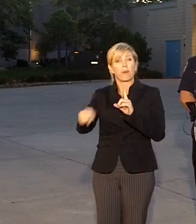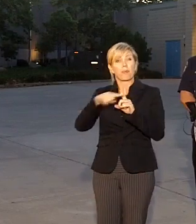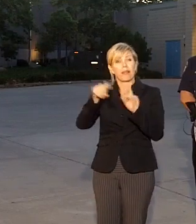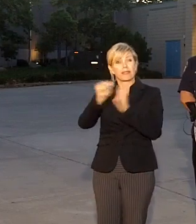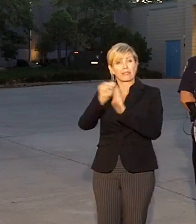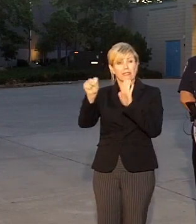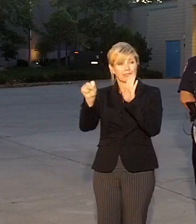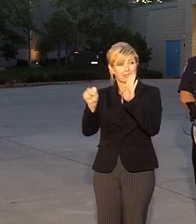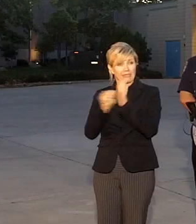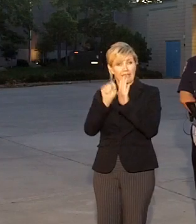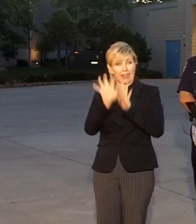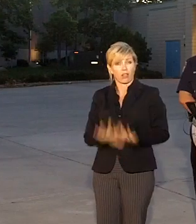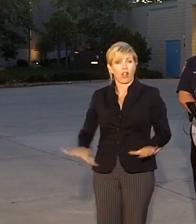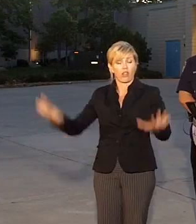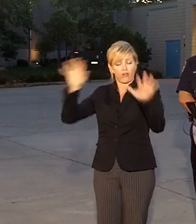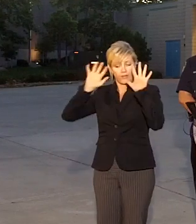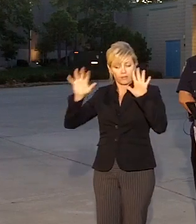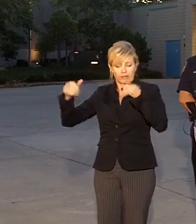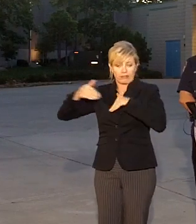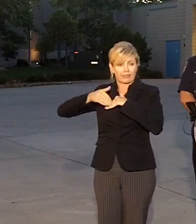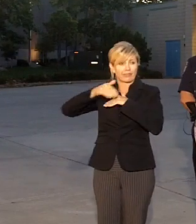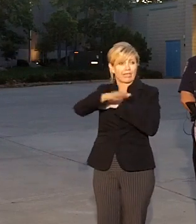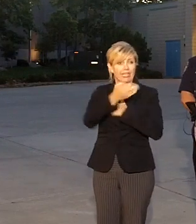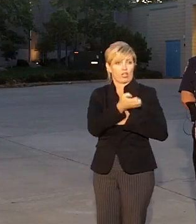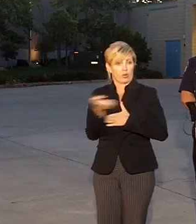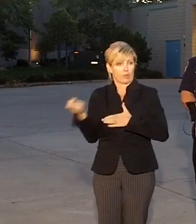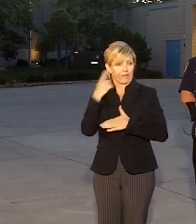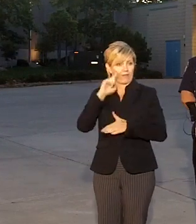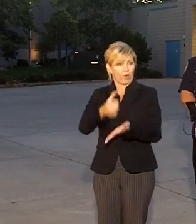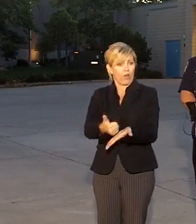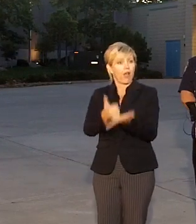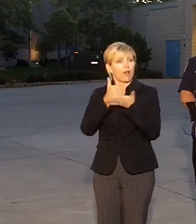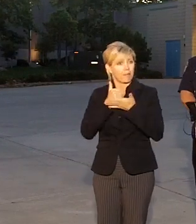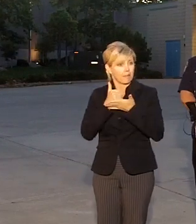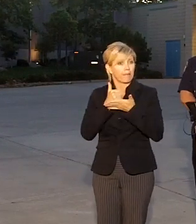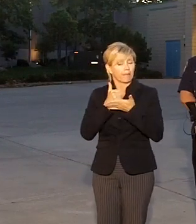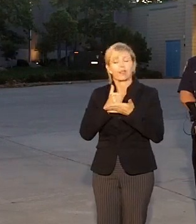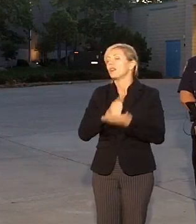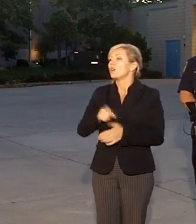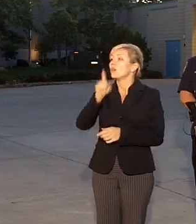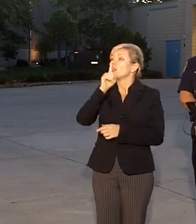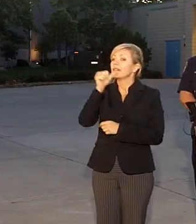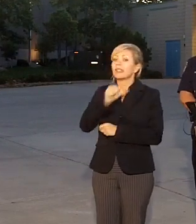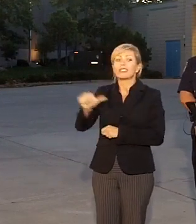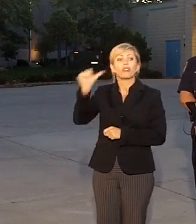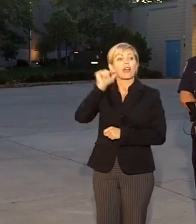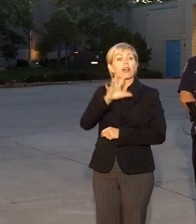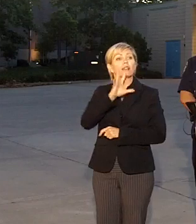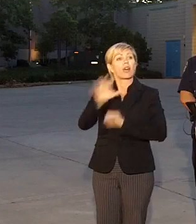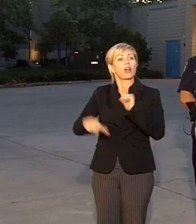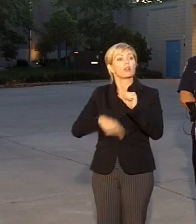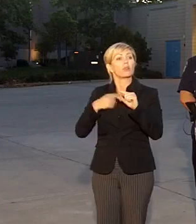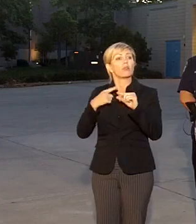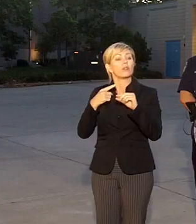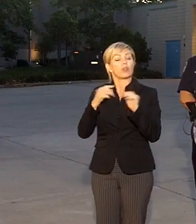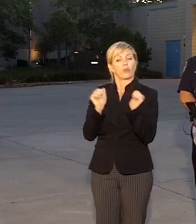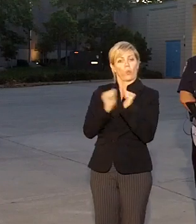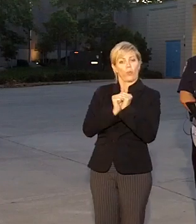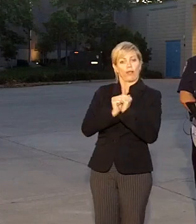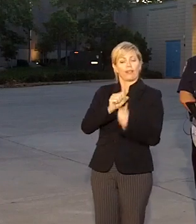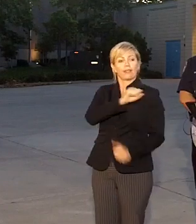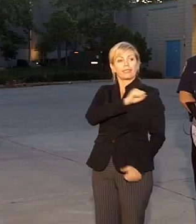able to talk to Semien mark or some england rocky Shabbas senator mark whelan and also speaker toni